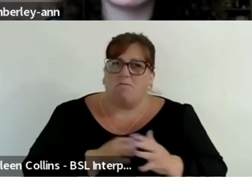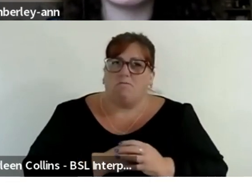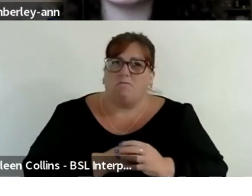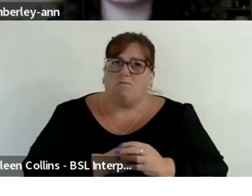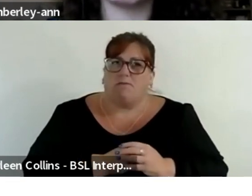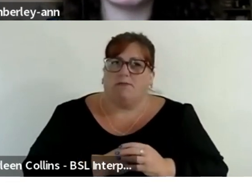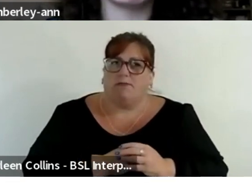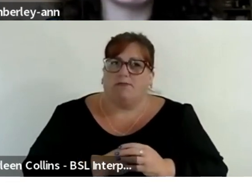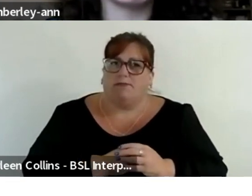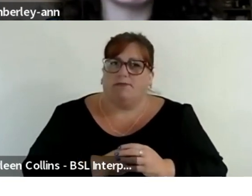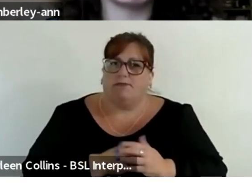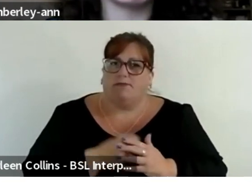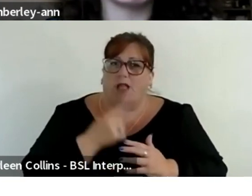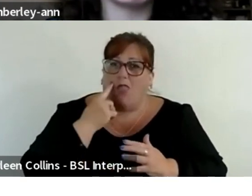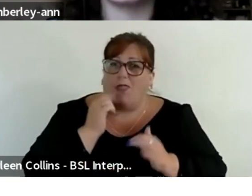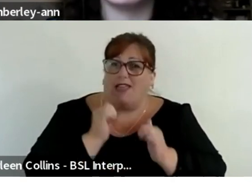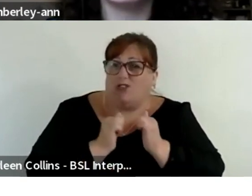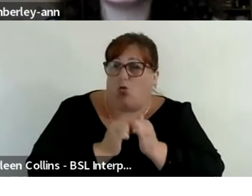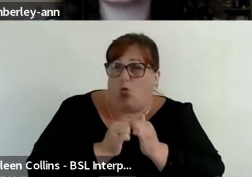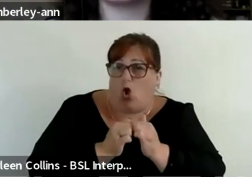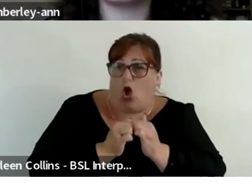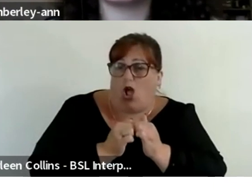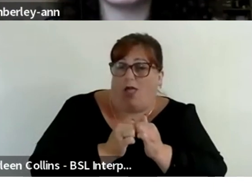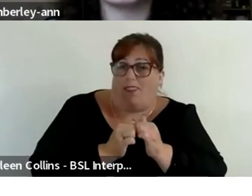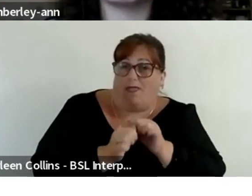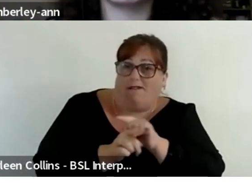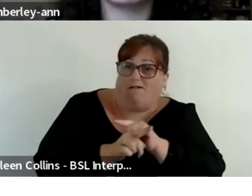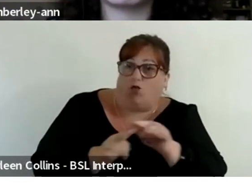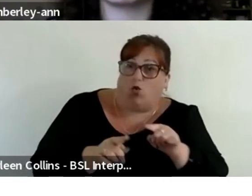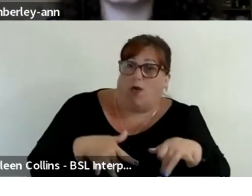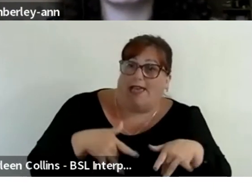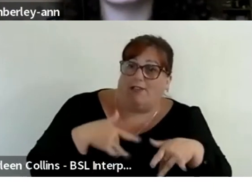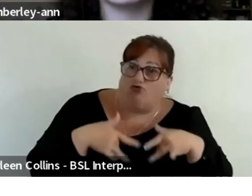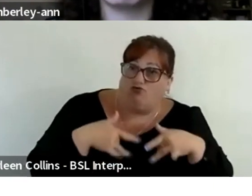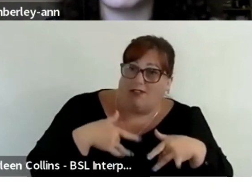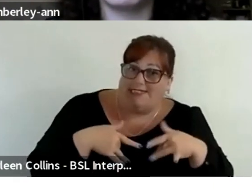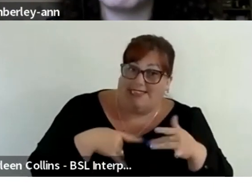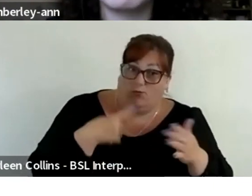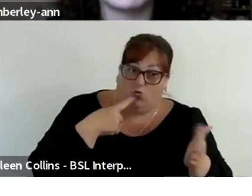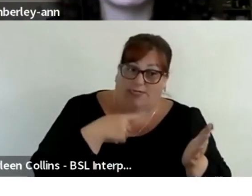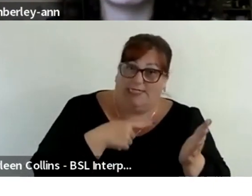If there is something you are interested in. Get in touch. We are happy to have a conversation over phone or email.